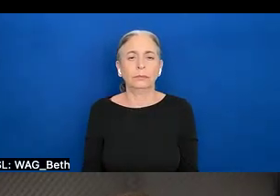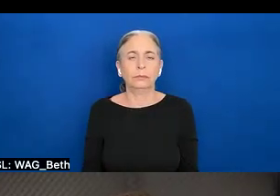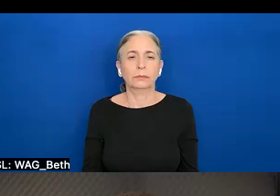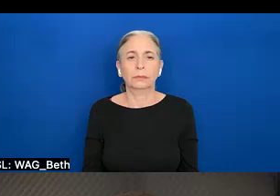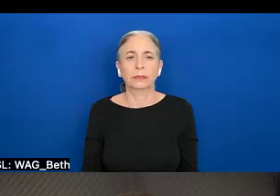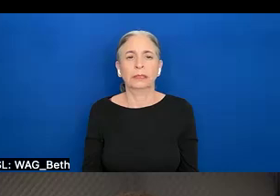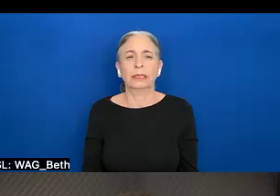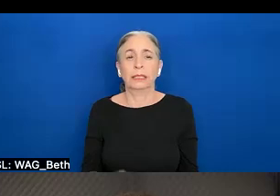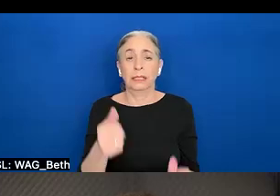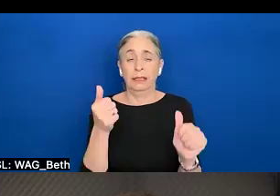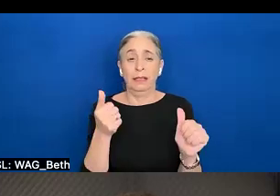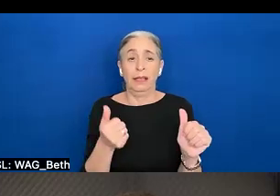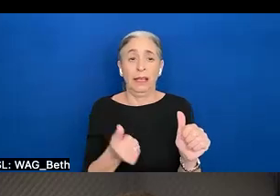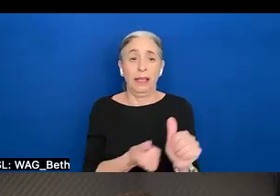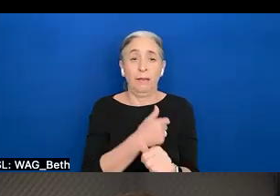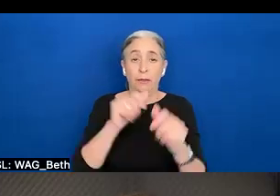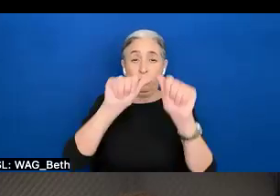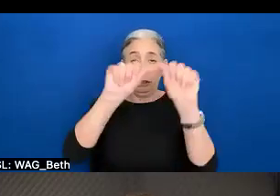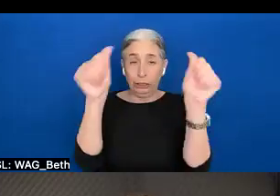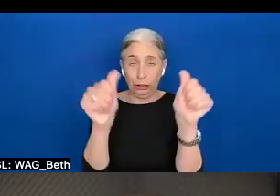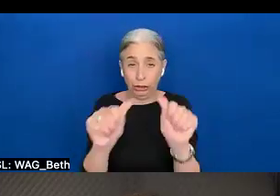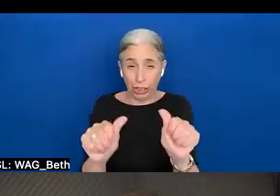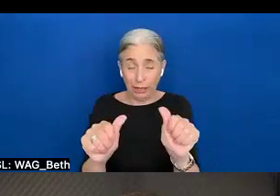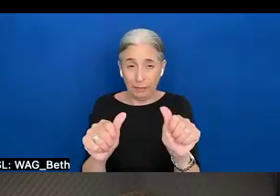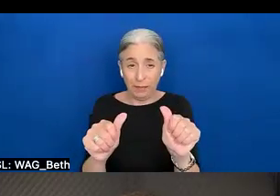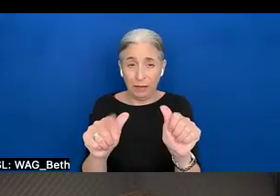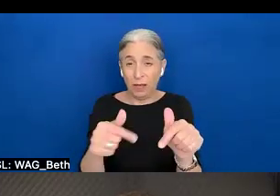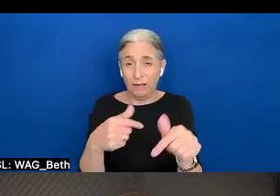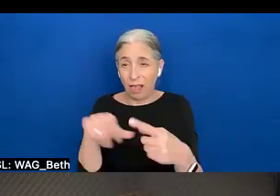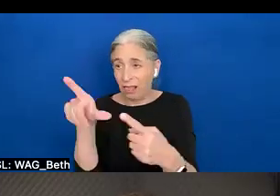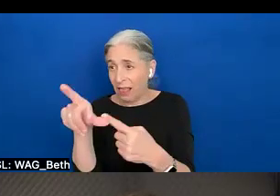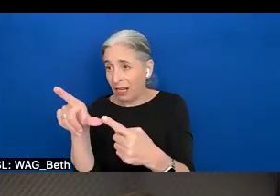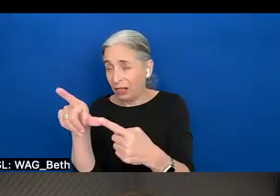Behind every shape there is a content, there is a letter that can be read in different ways.